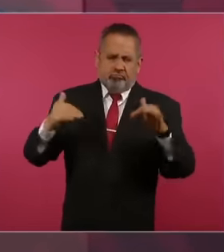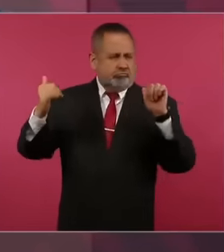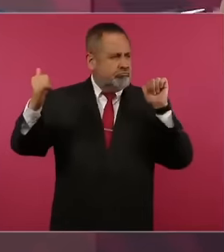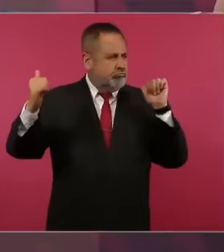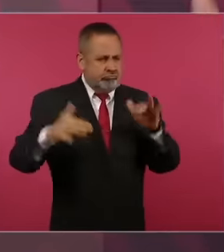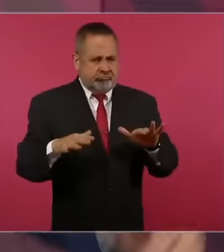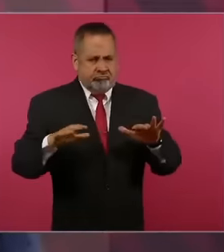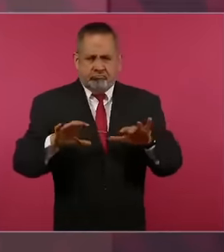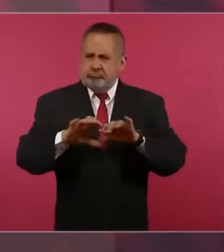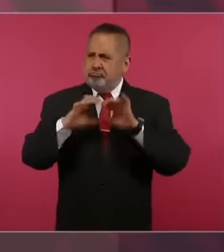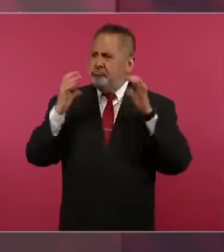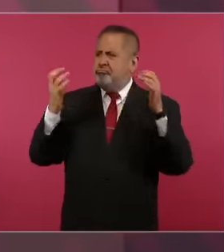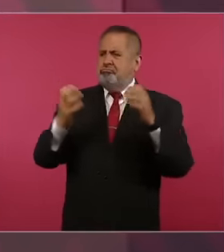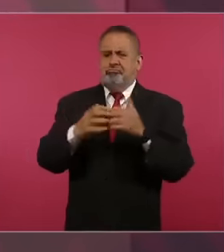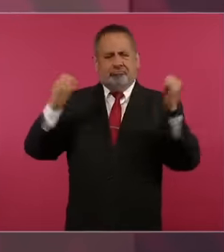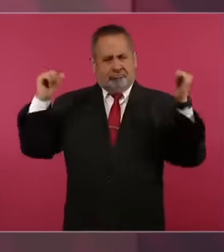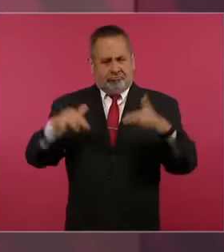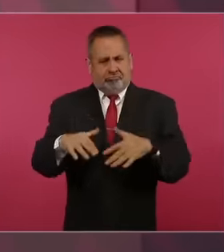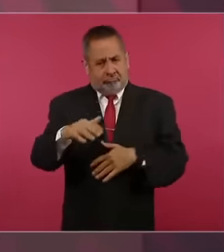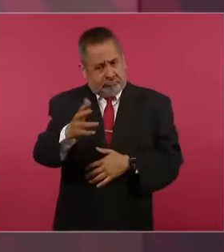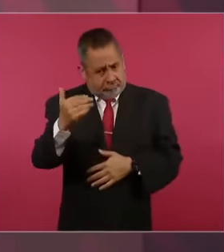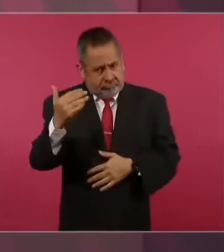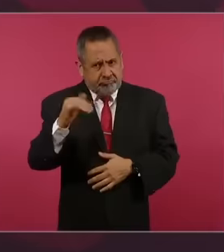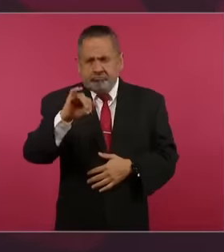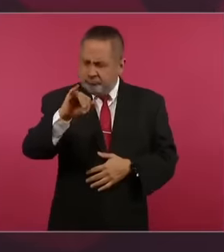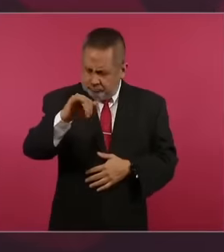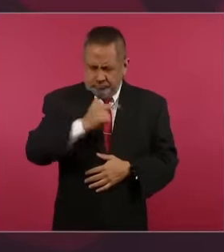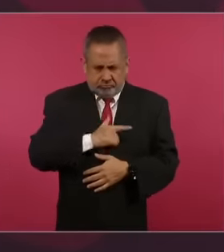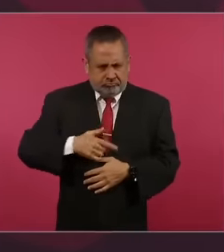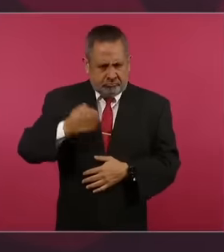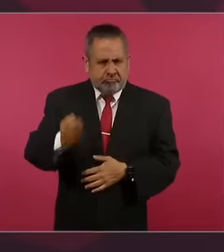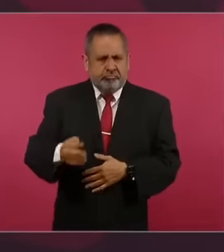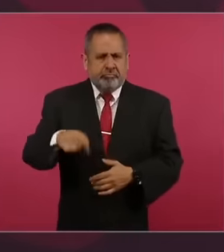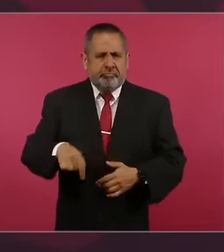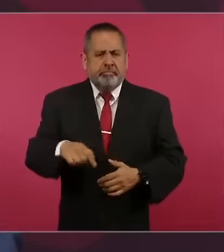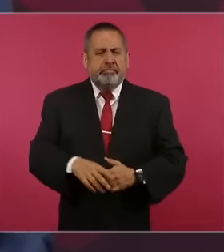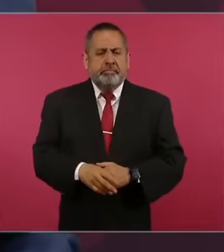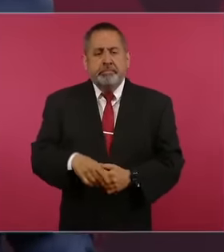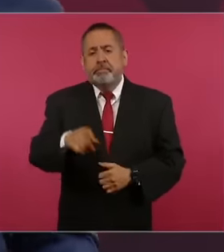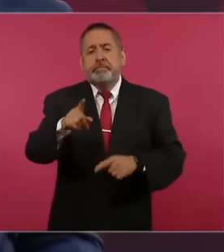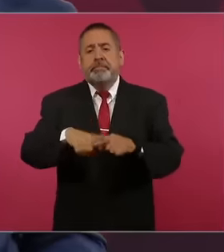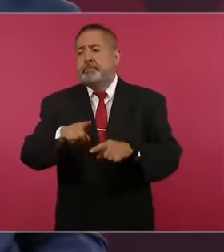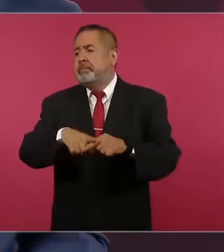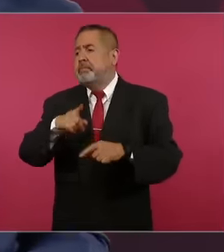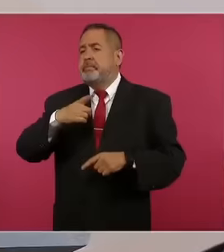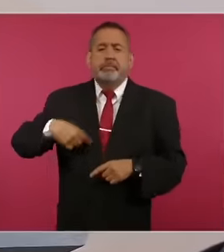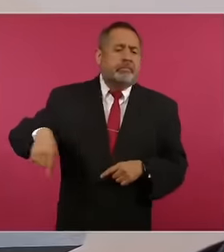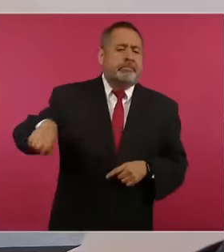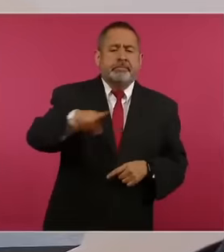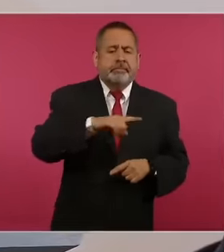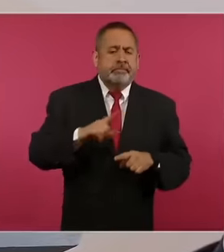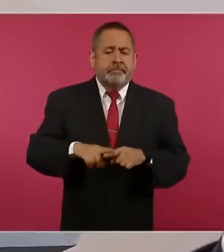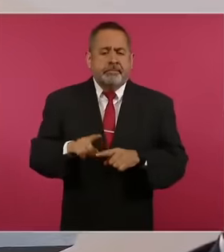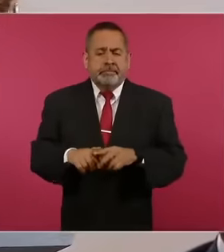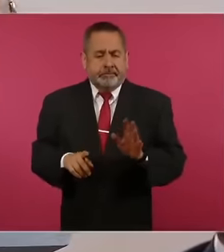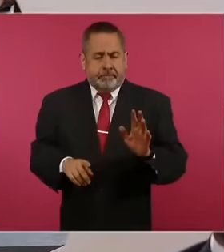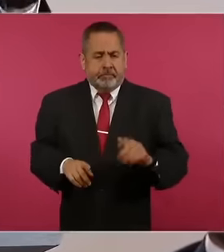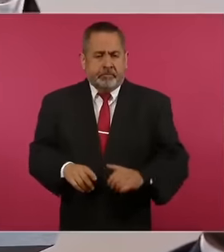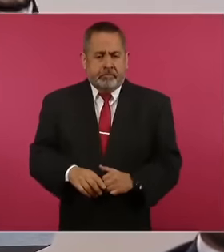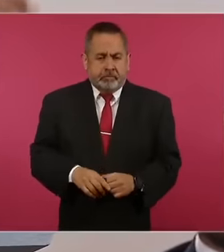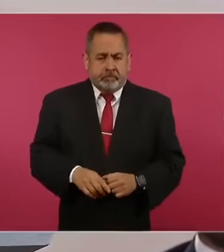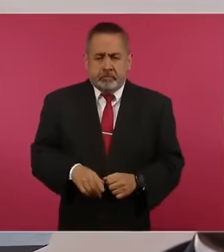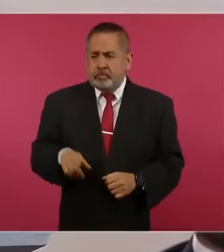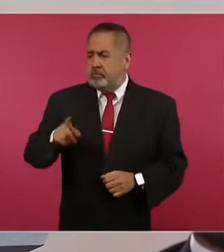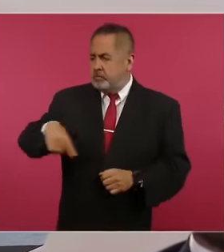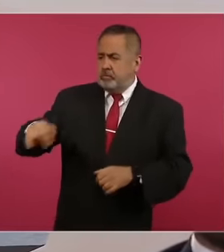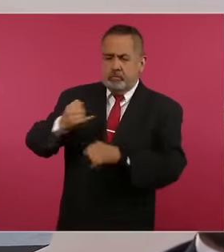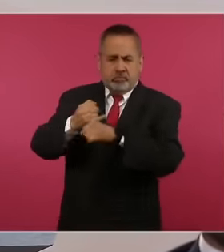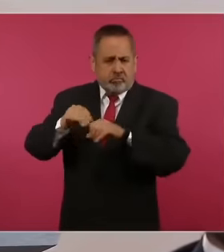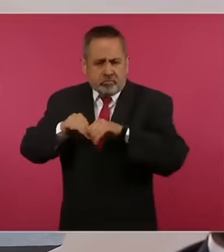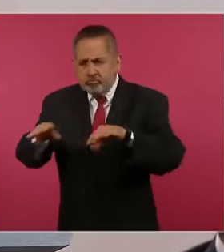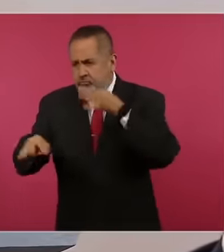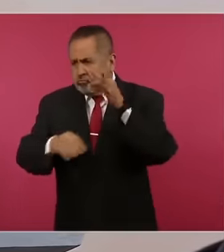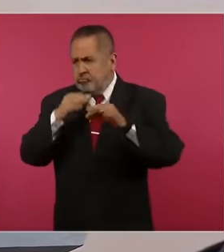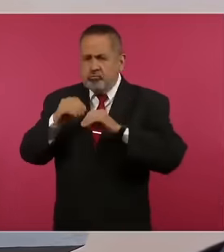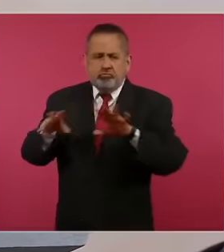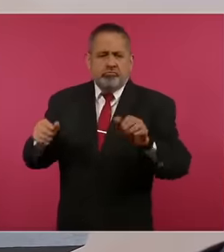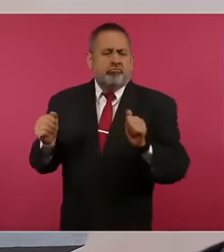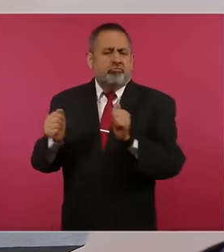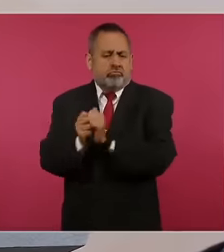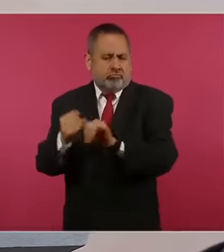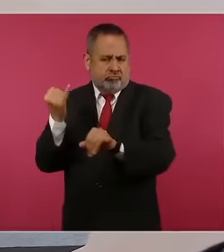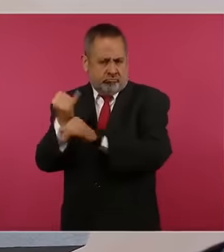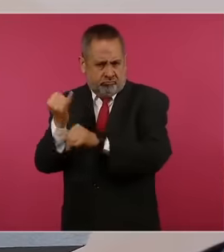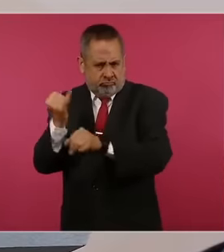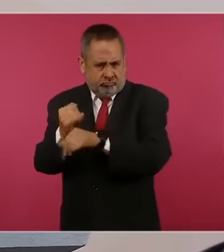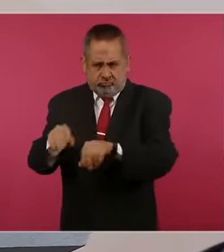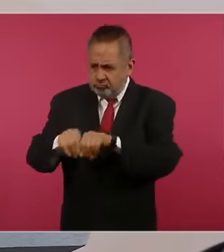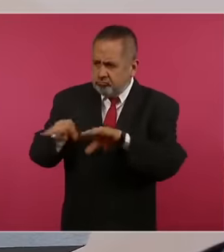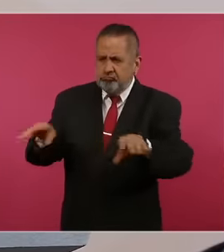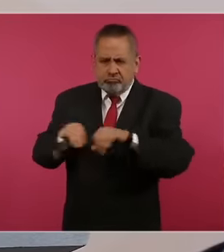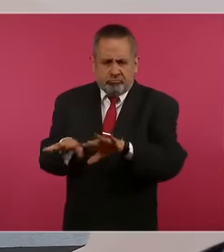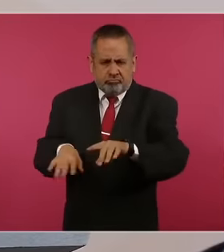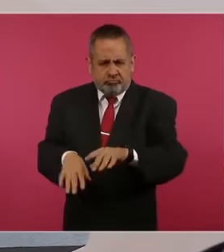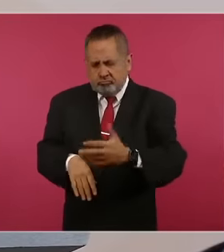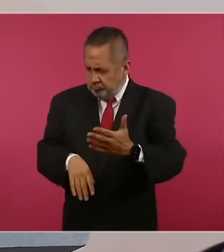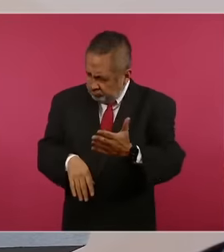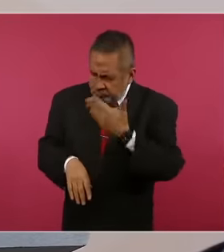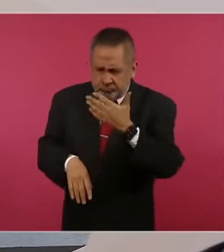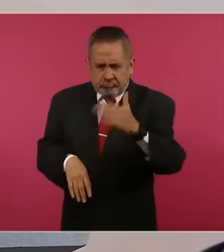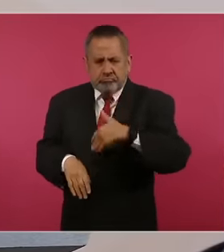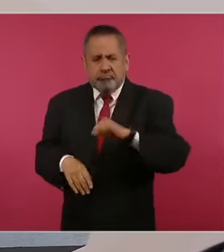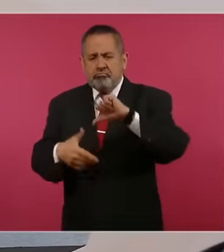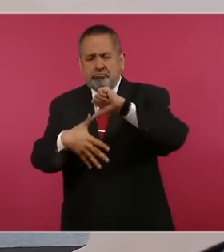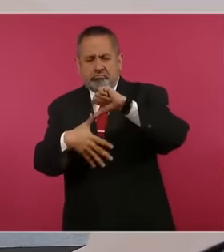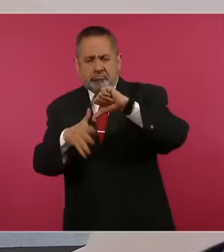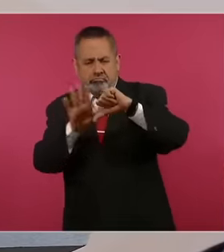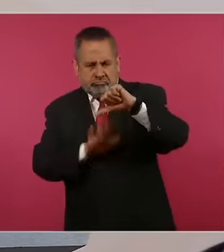congress of those who inform and transmit through social networks throughout Latin America and the